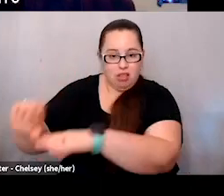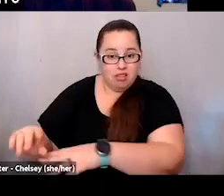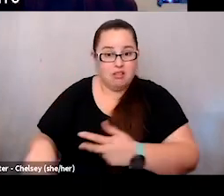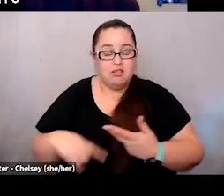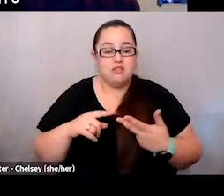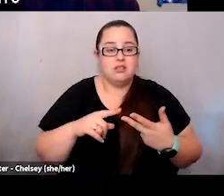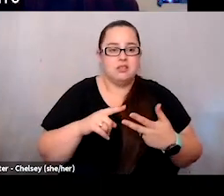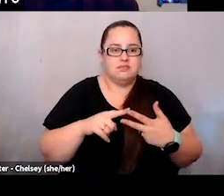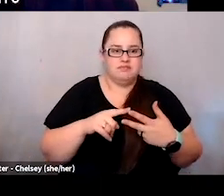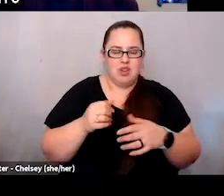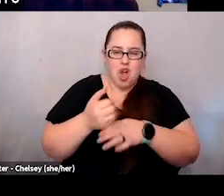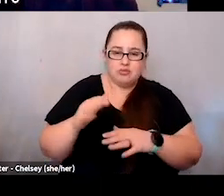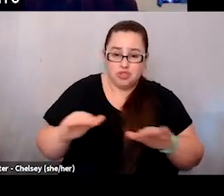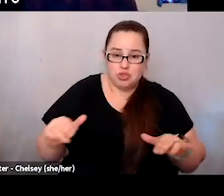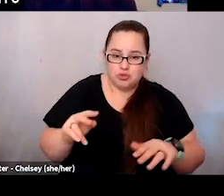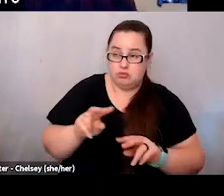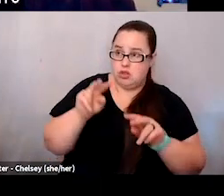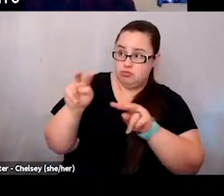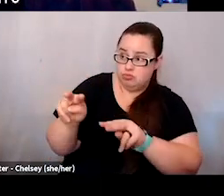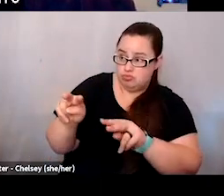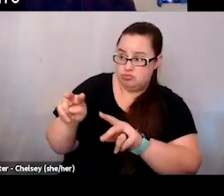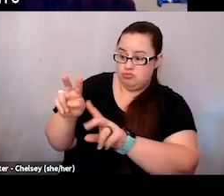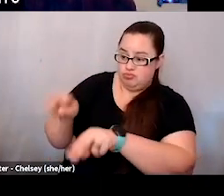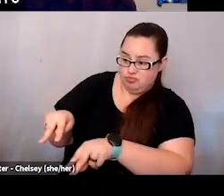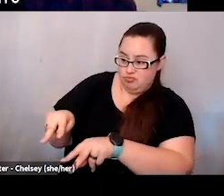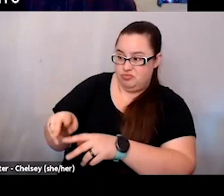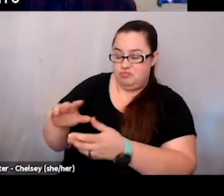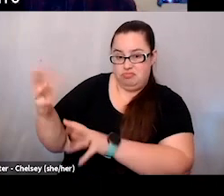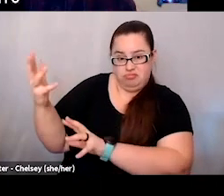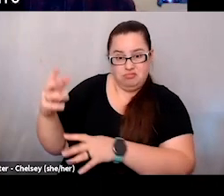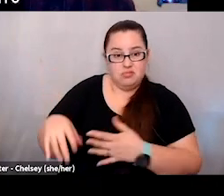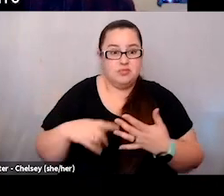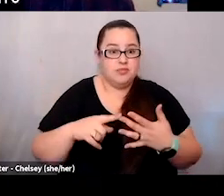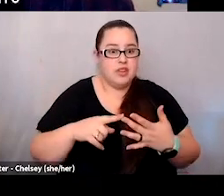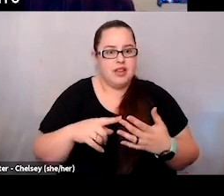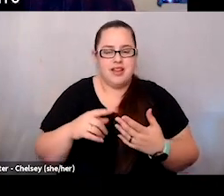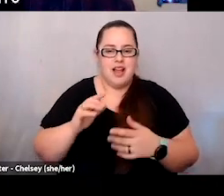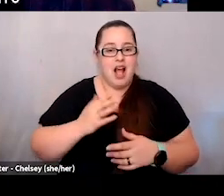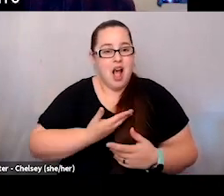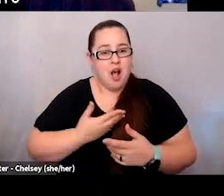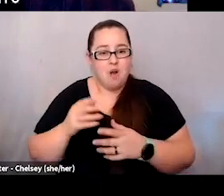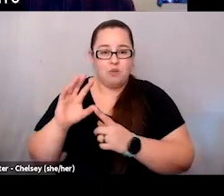dehumanize us, number one. They distort children's perceptions of Native Americans.